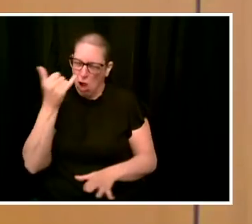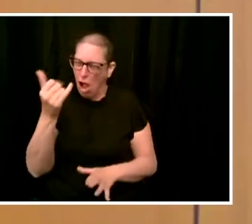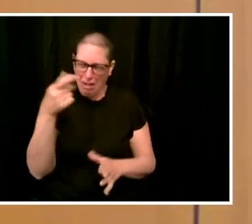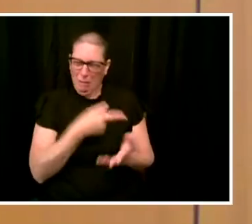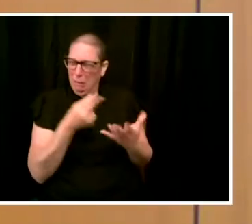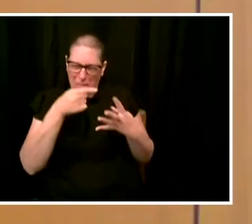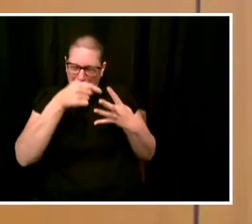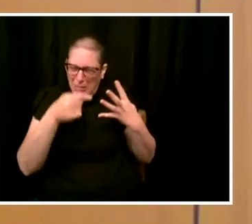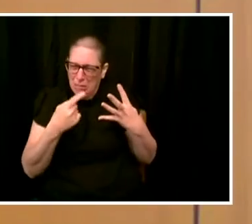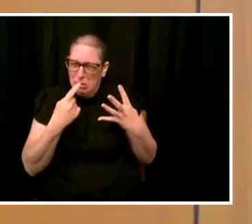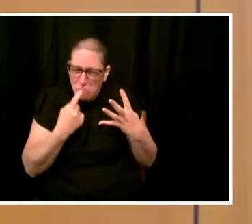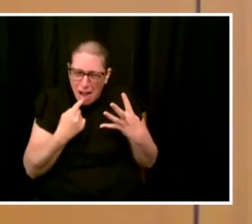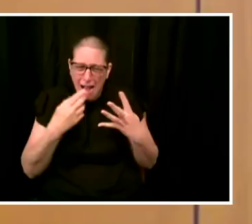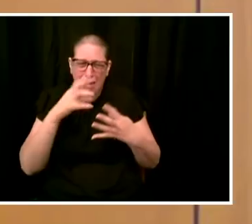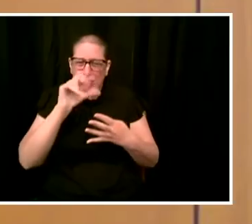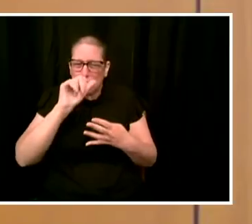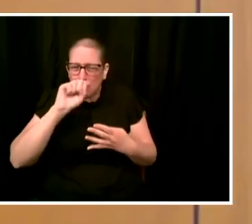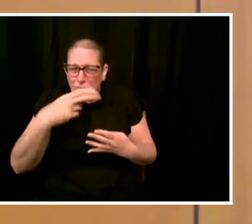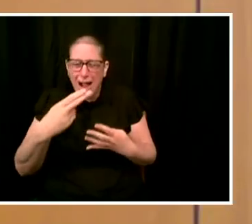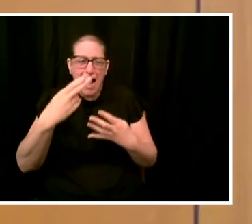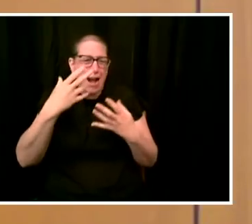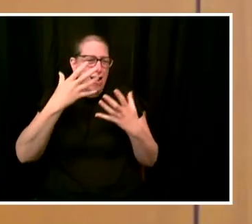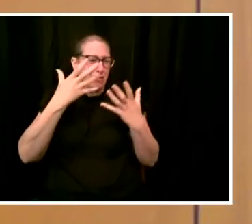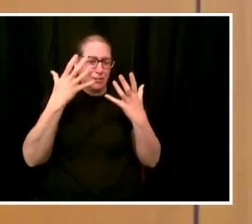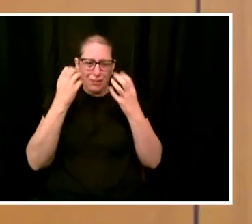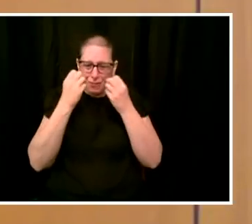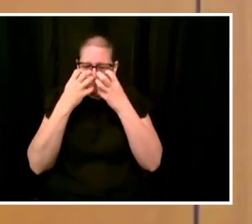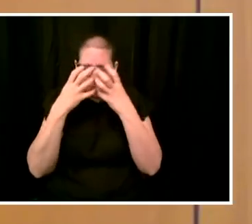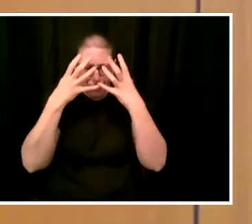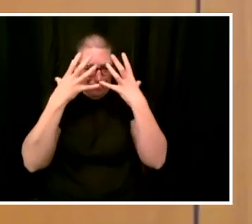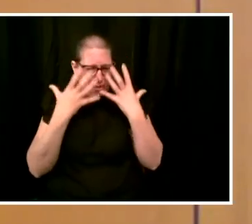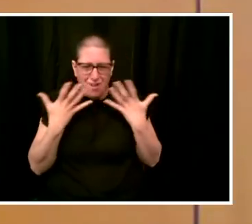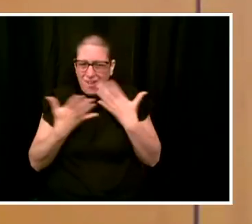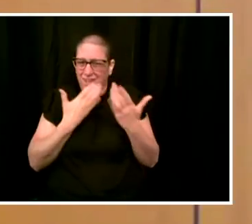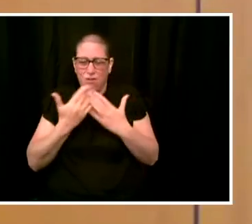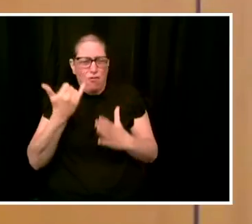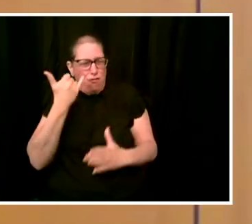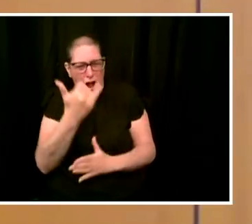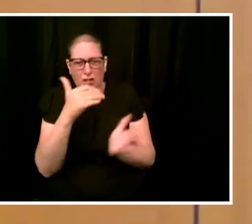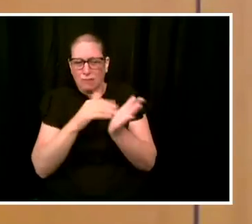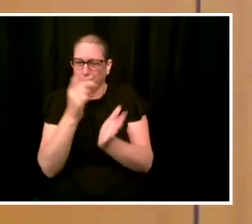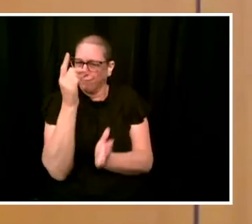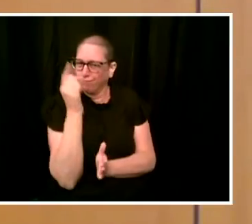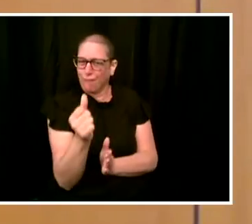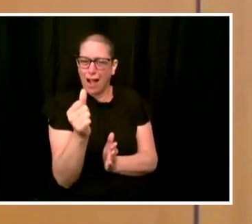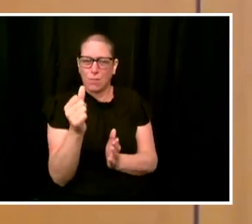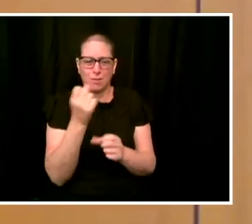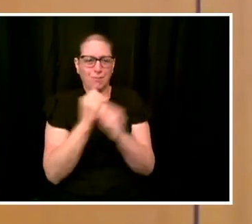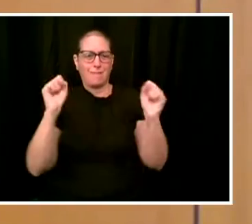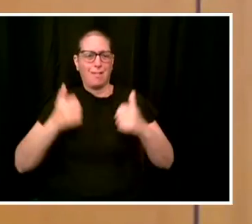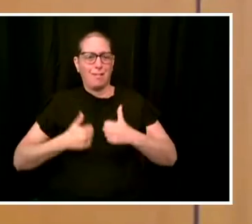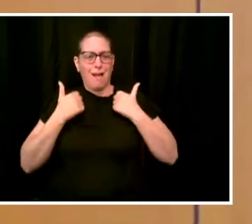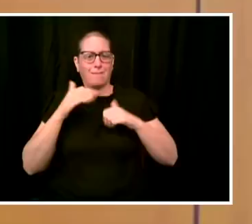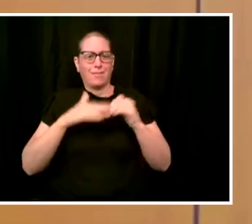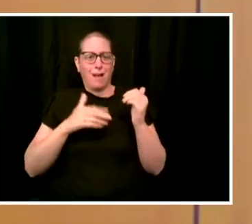THESE SYMPTOMS. NOT TO DELAY, BUT